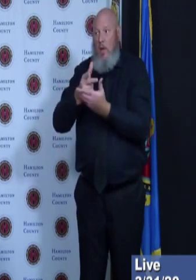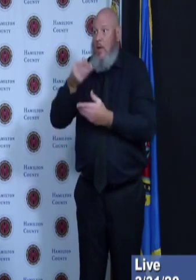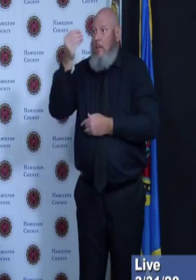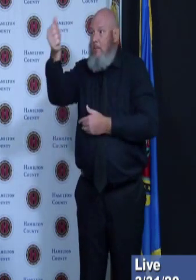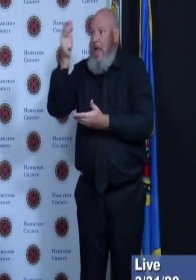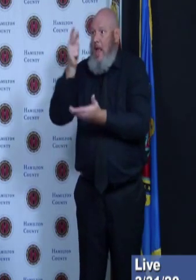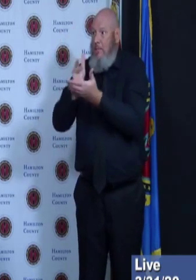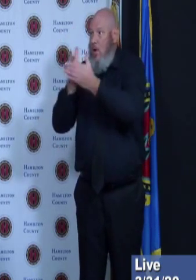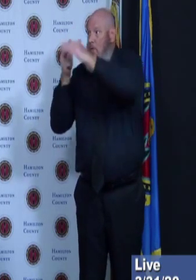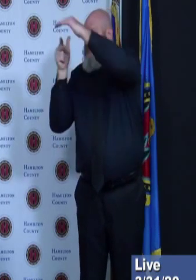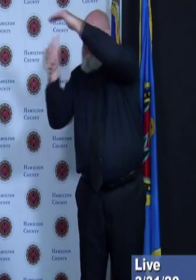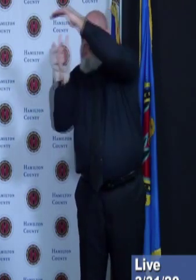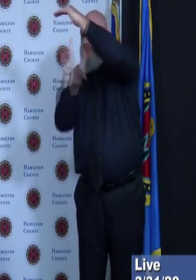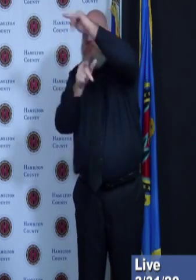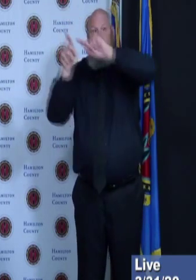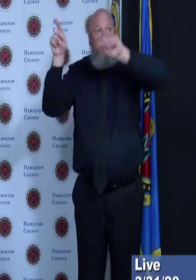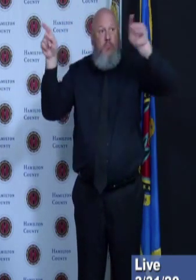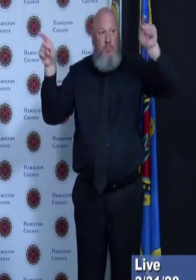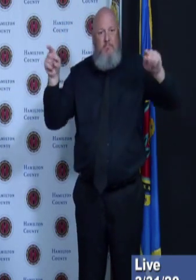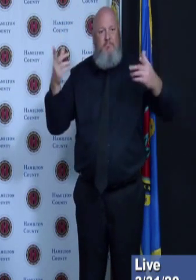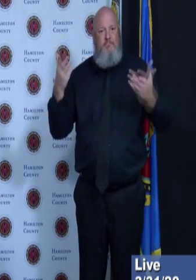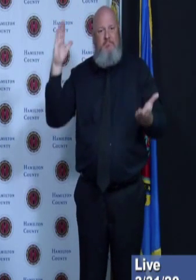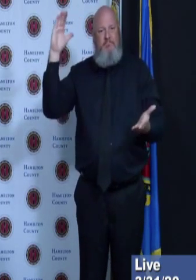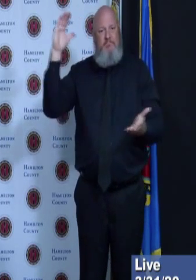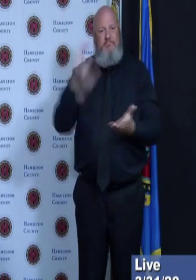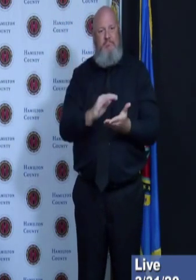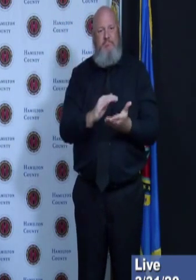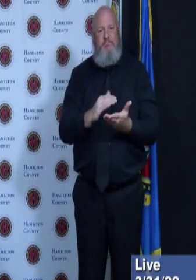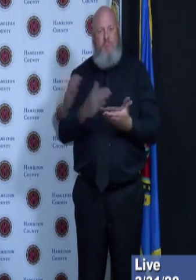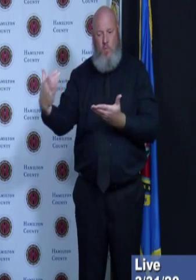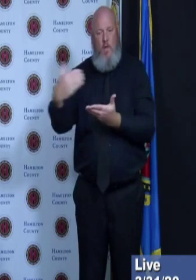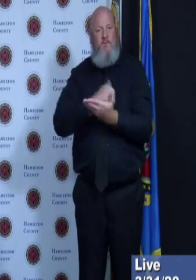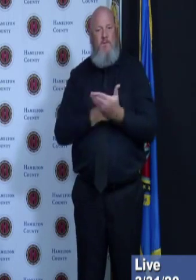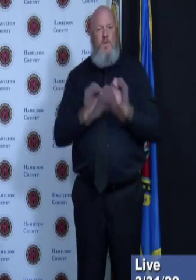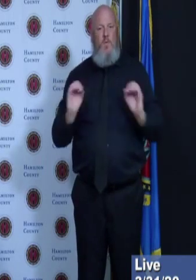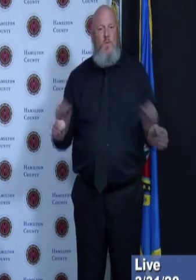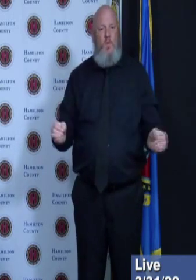provide basic services through the courts through the jail through you know